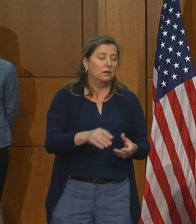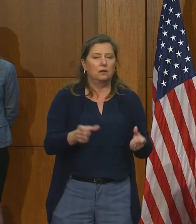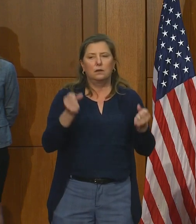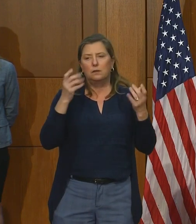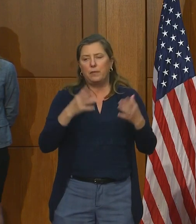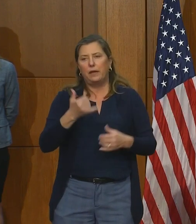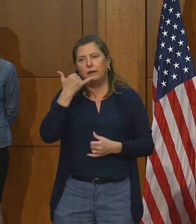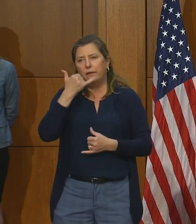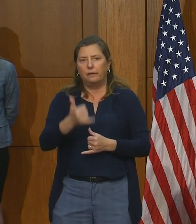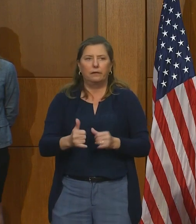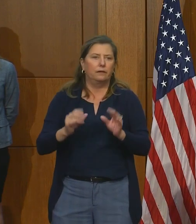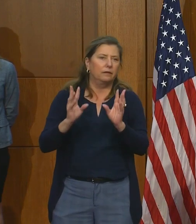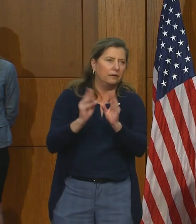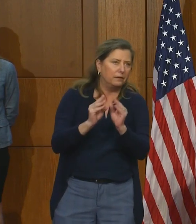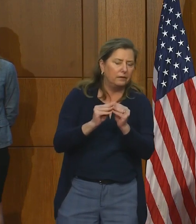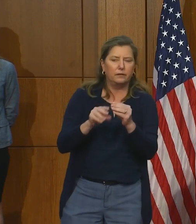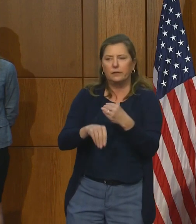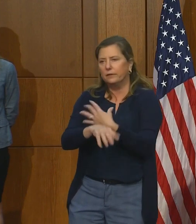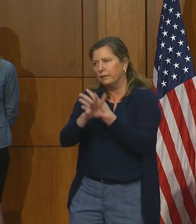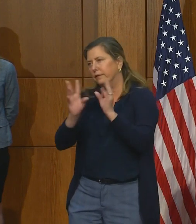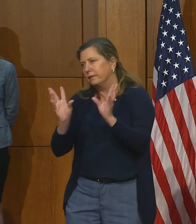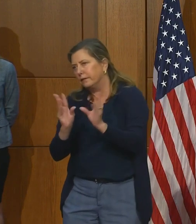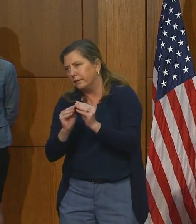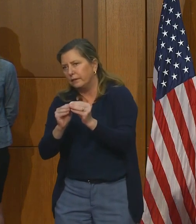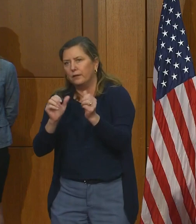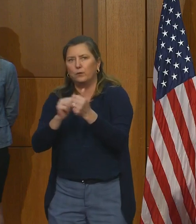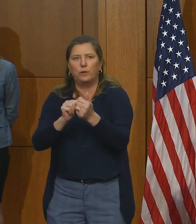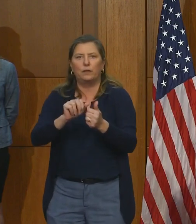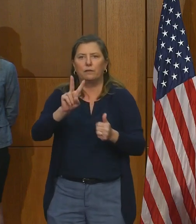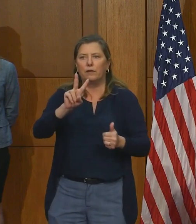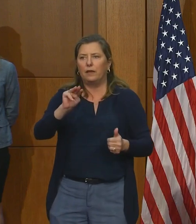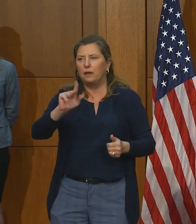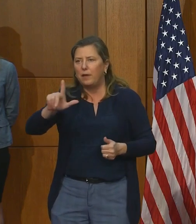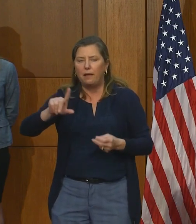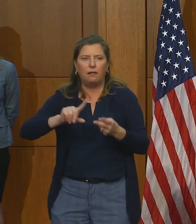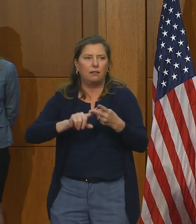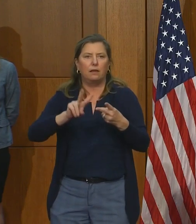I CAN'T TELL YOU HOW MANY. VIDEO CONFERENCES AND PHONE